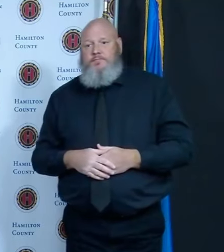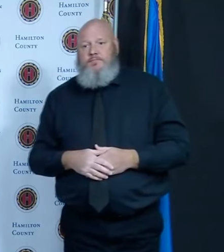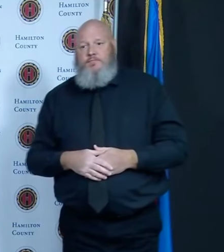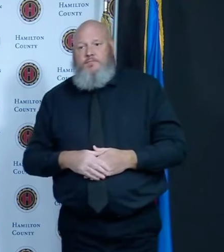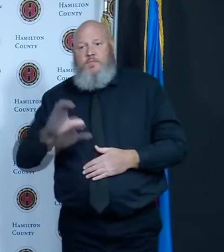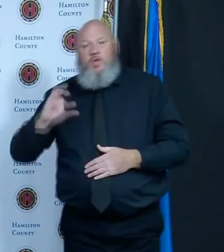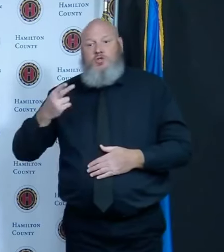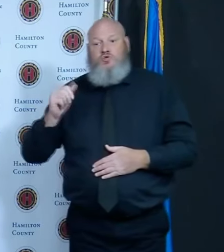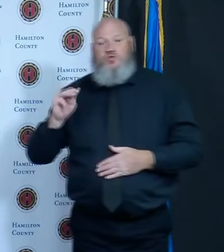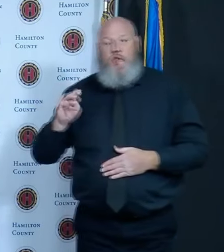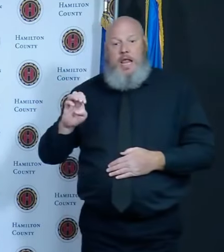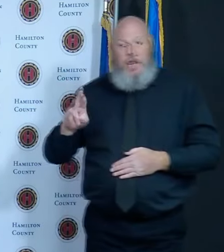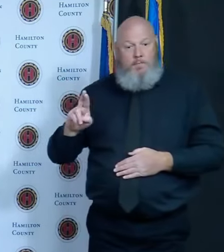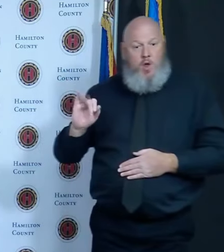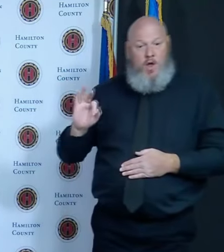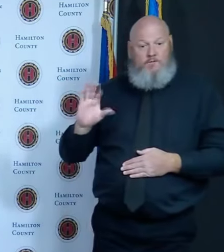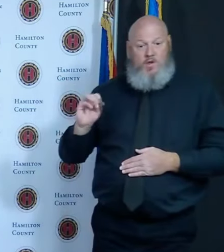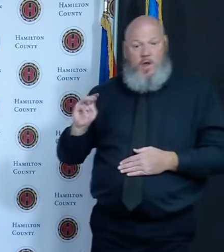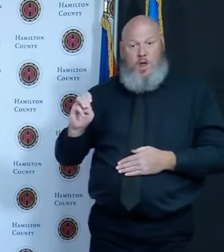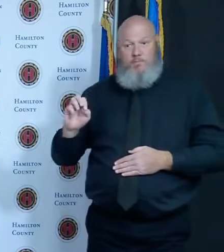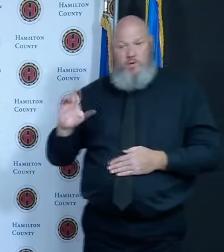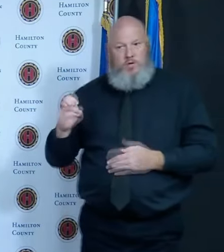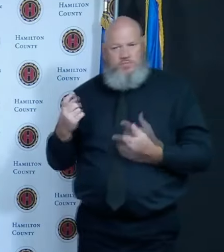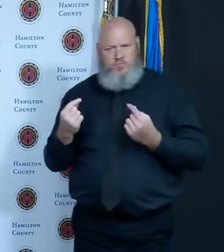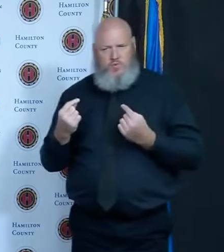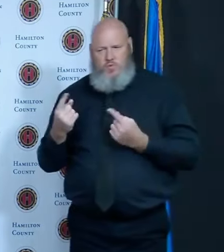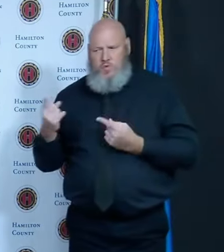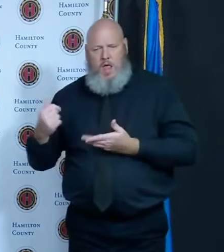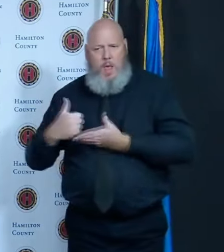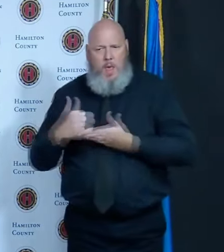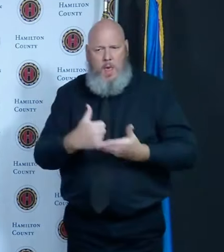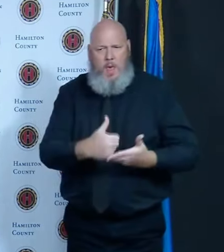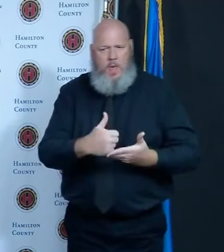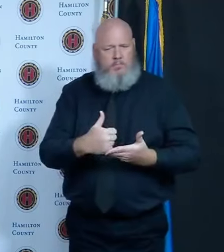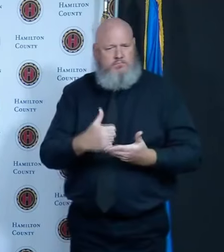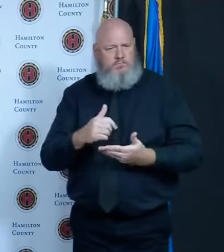in our community Thank You Commissioner Driehaus and I